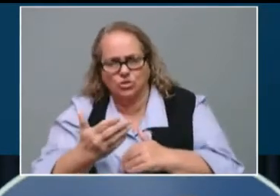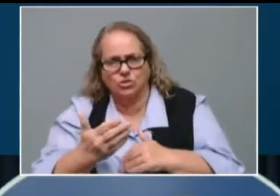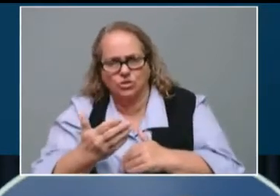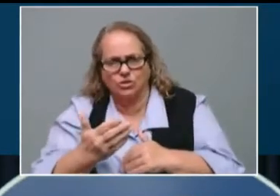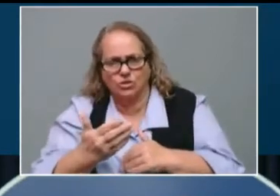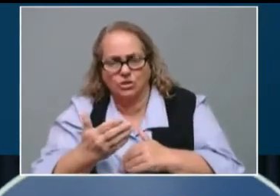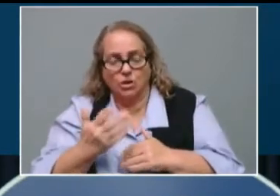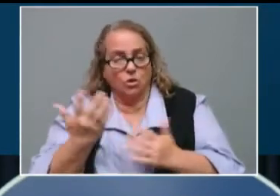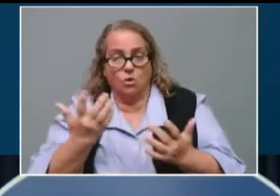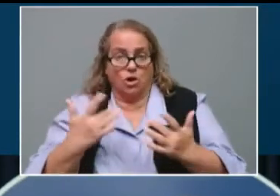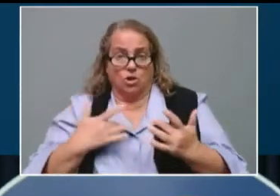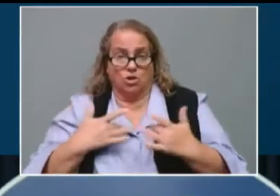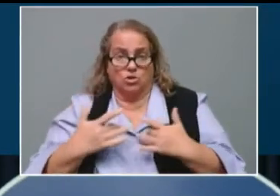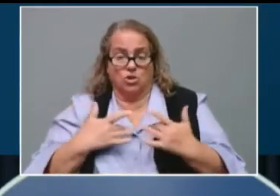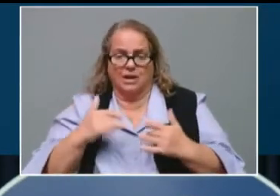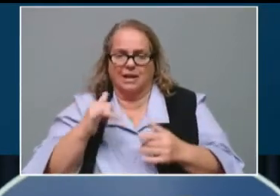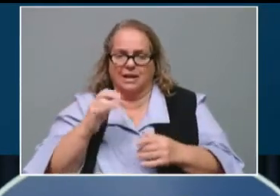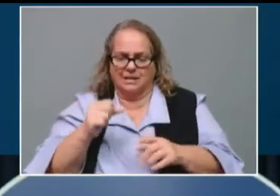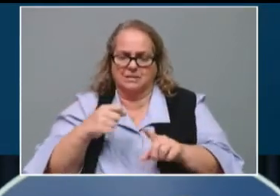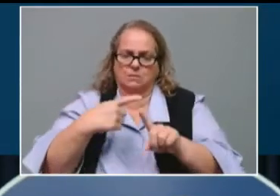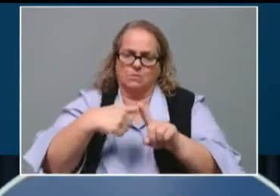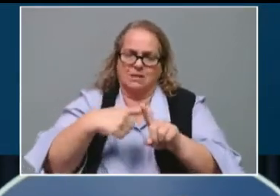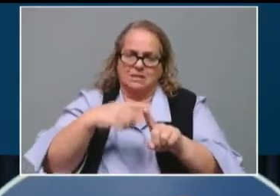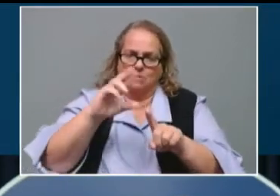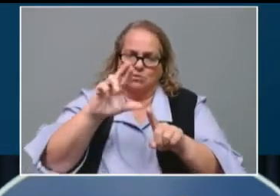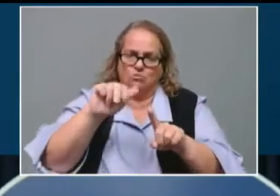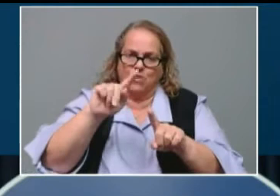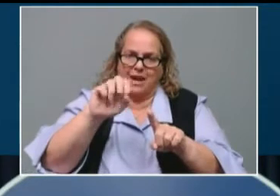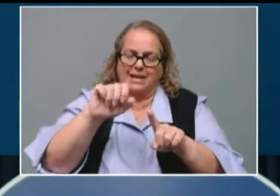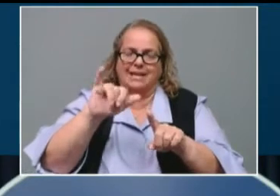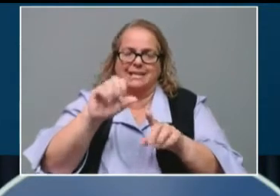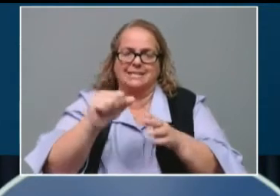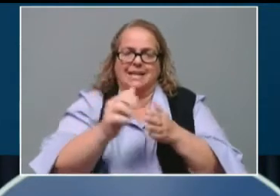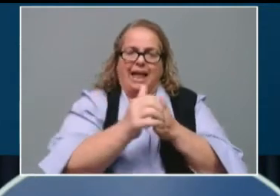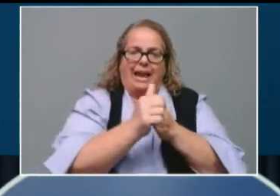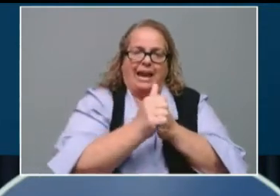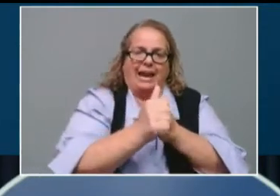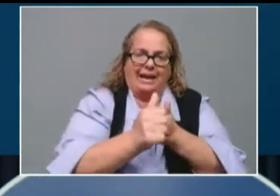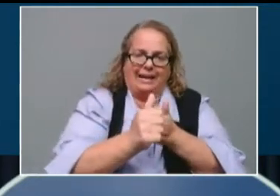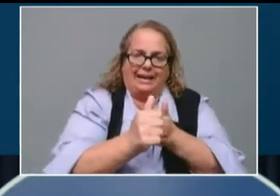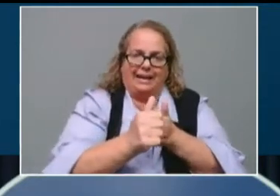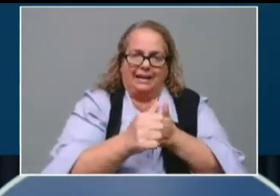indicator and that these numbers are the lagging indicators. Um So again